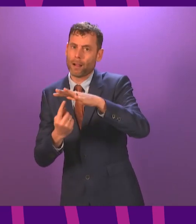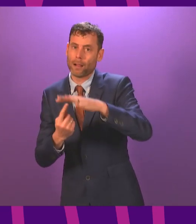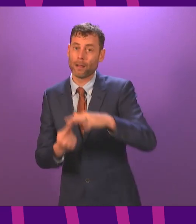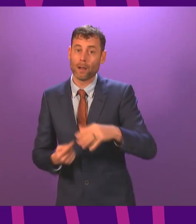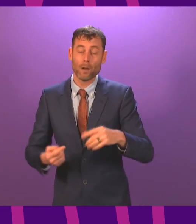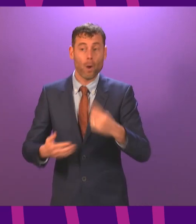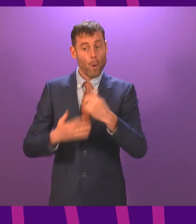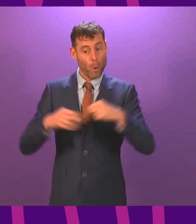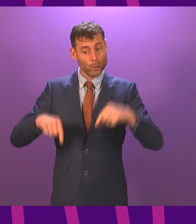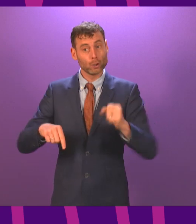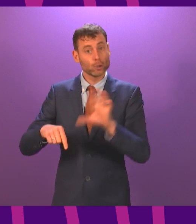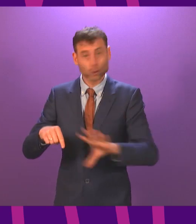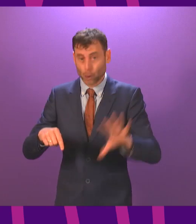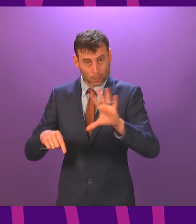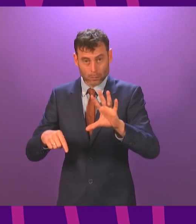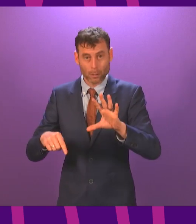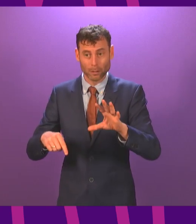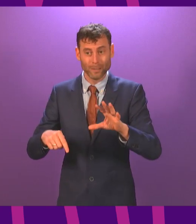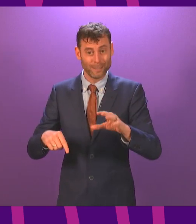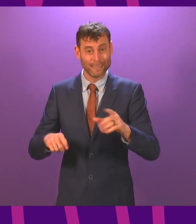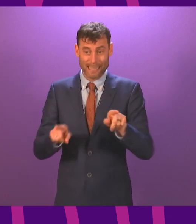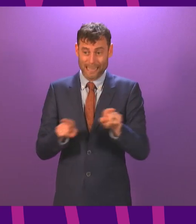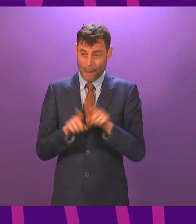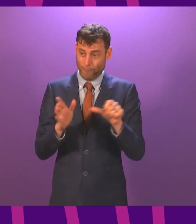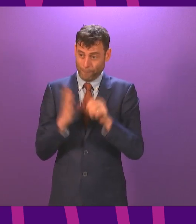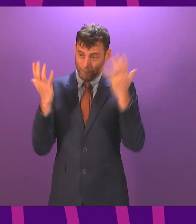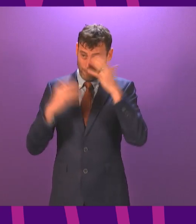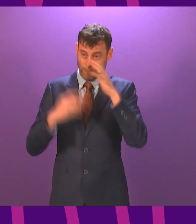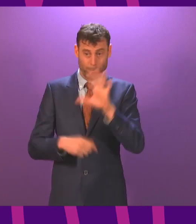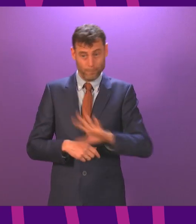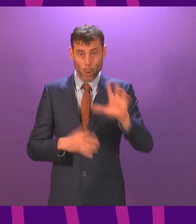not only here, but across the United Kingdom and much of the world. That is why we are